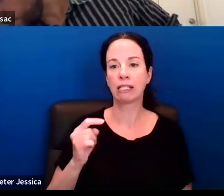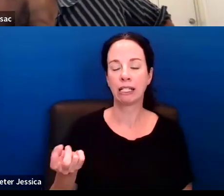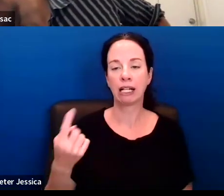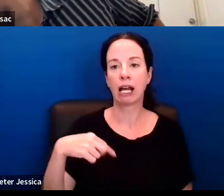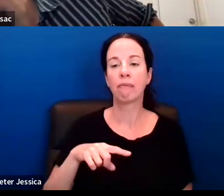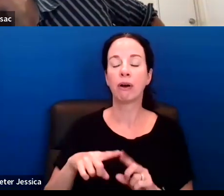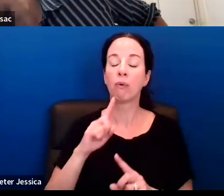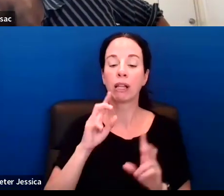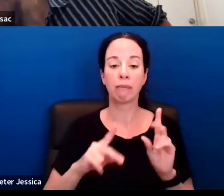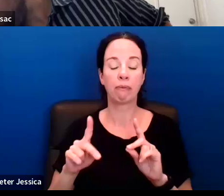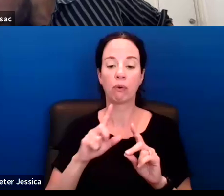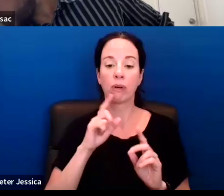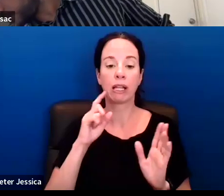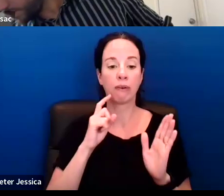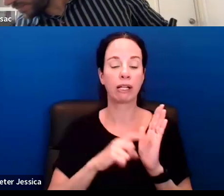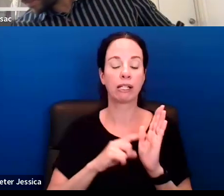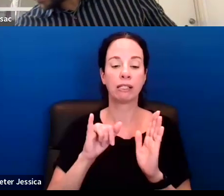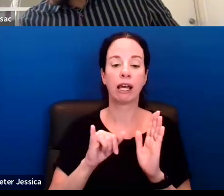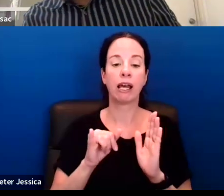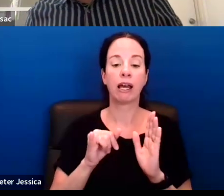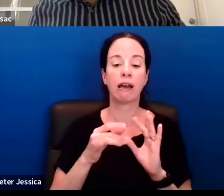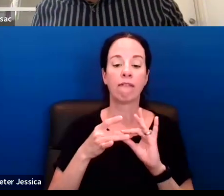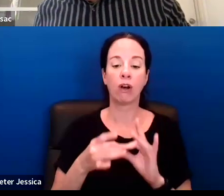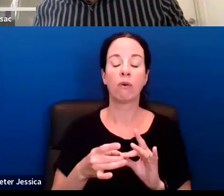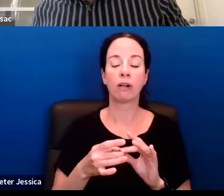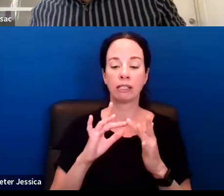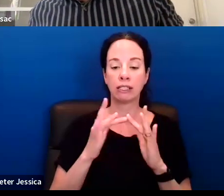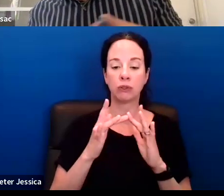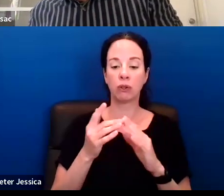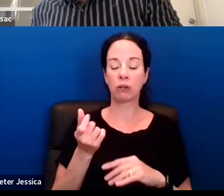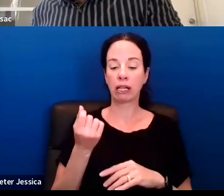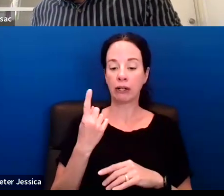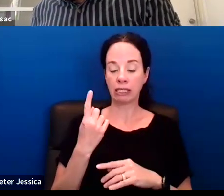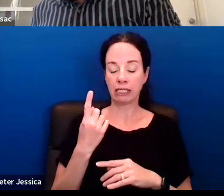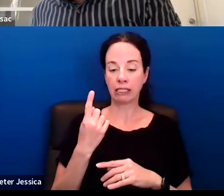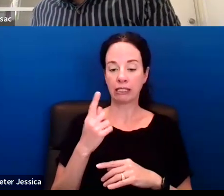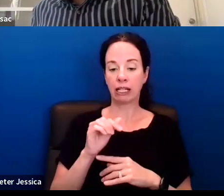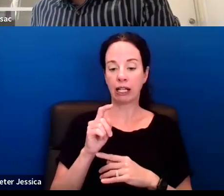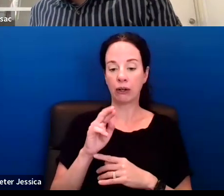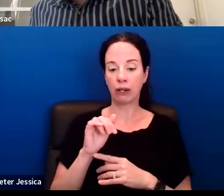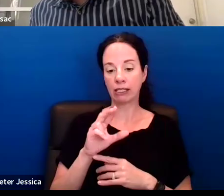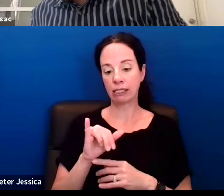recognize that, under the umbrella of digital literacy, that AI literacy is part of that,